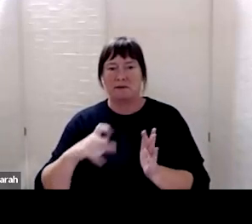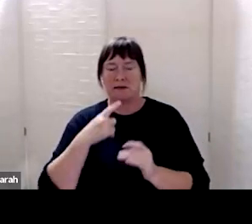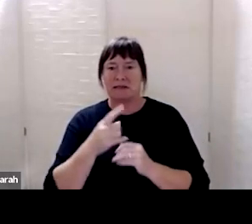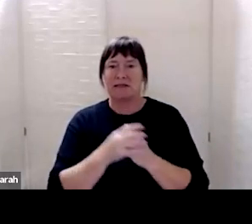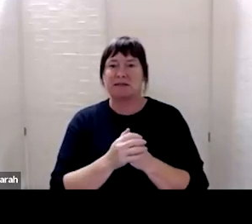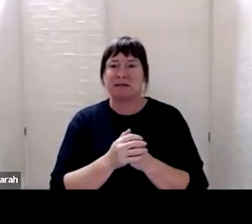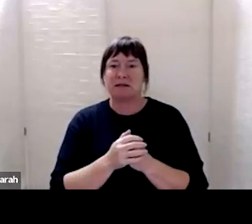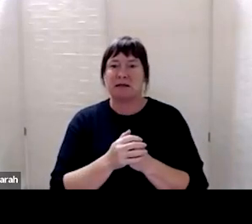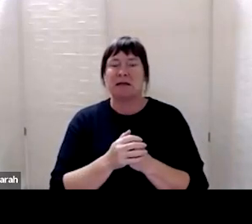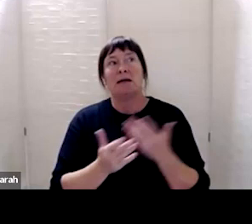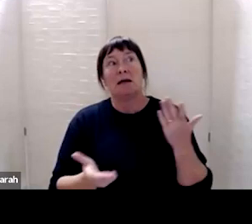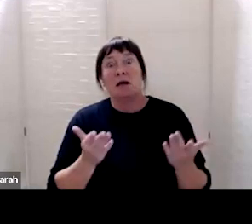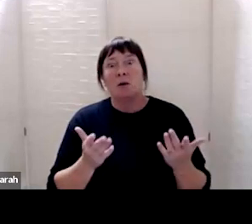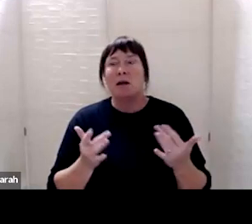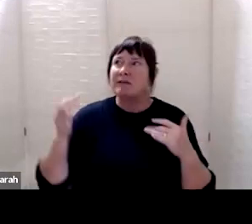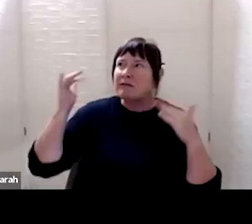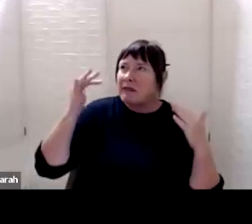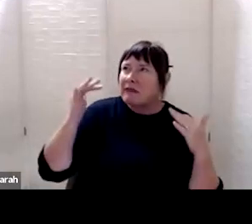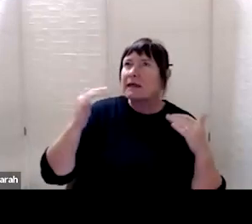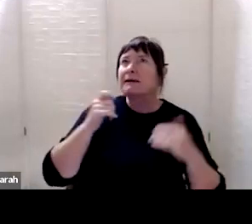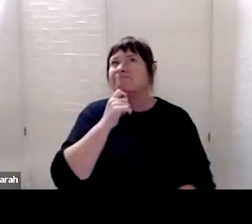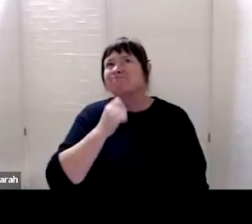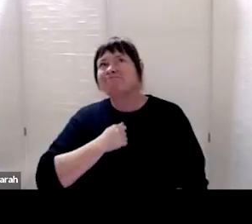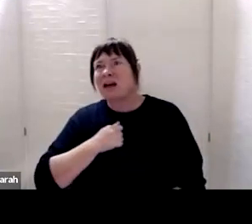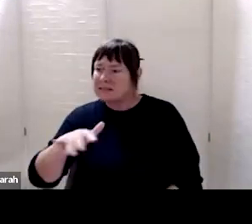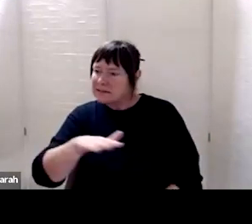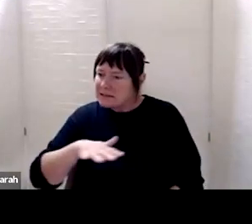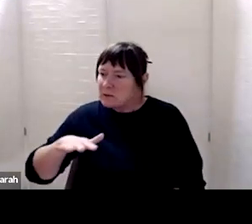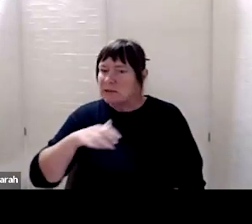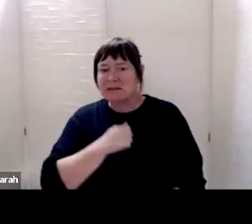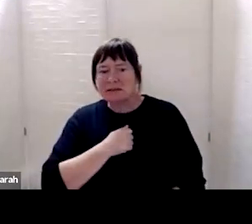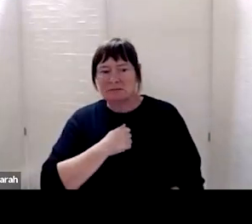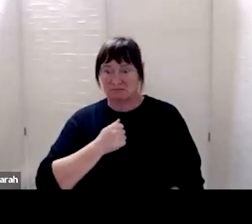it takes a bit of thinking about your individual situation and your individual disabled person